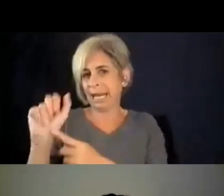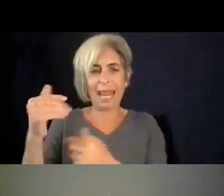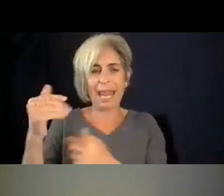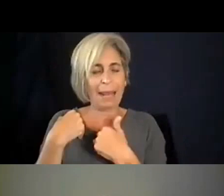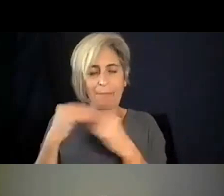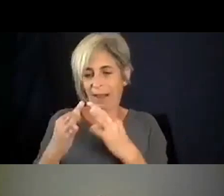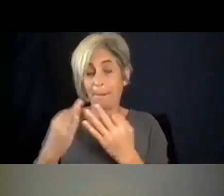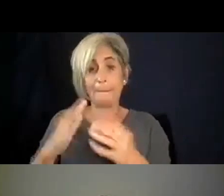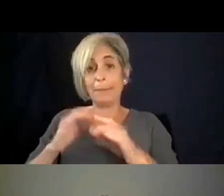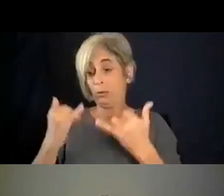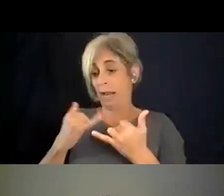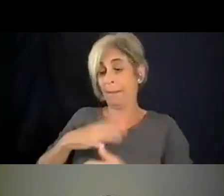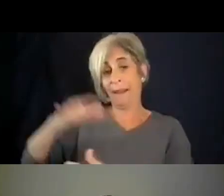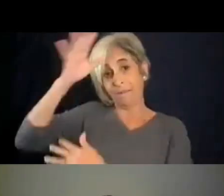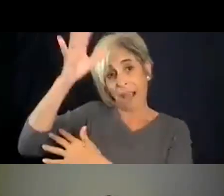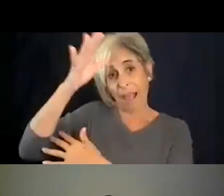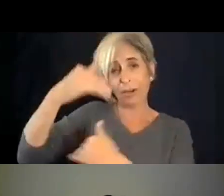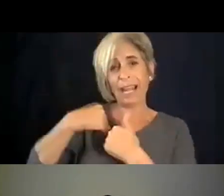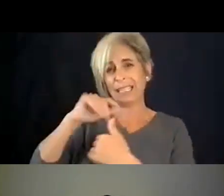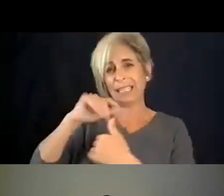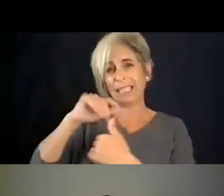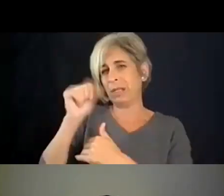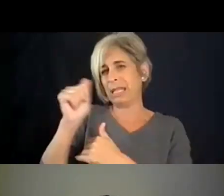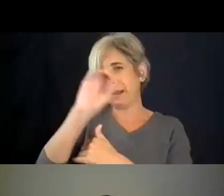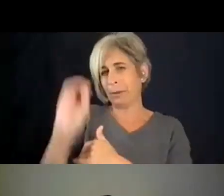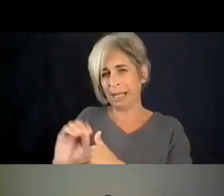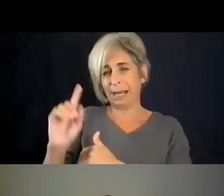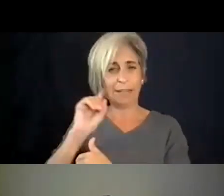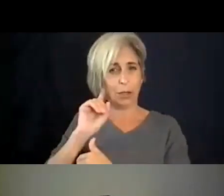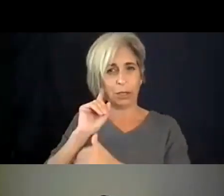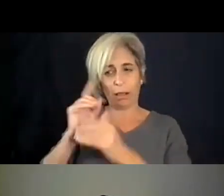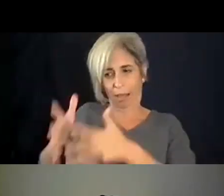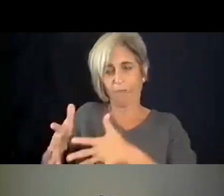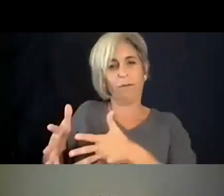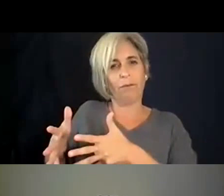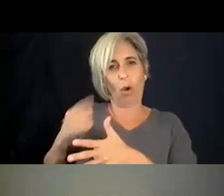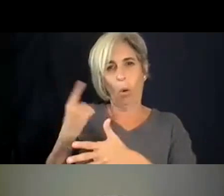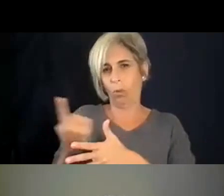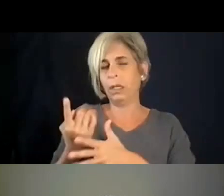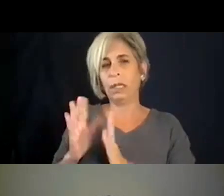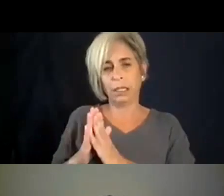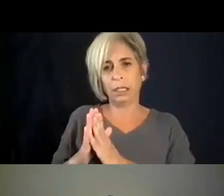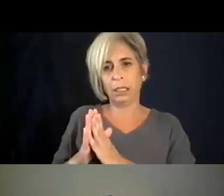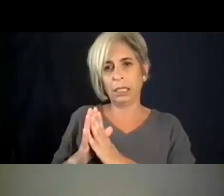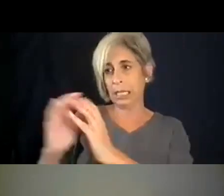my father has approximately 10 of his hearing remaining and his siblings